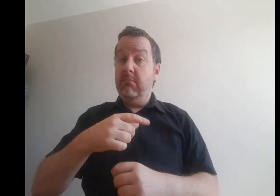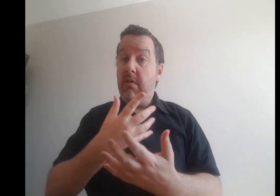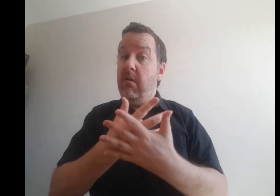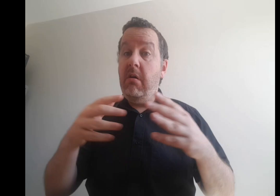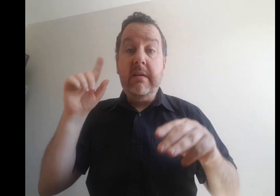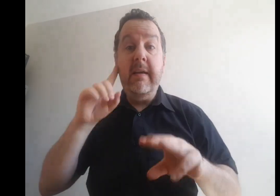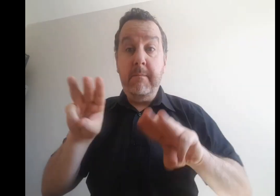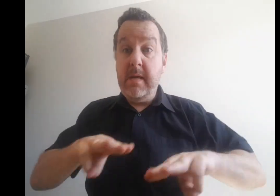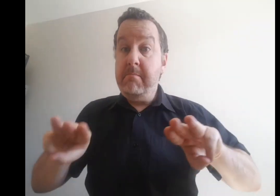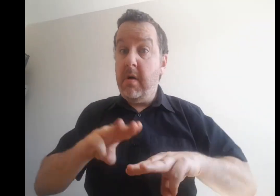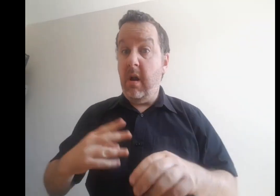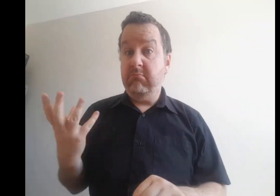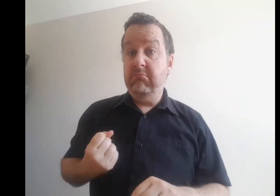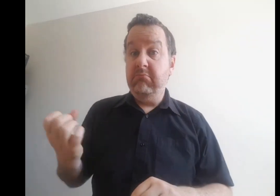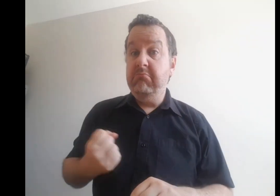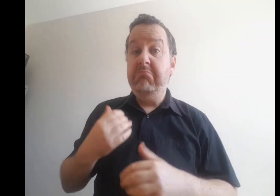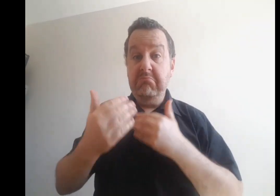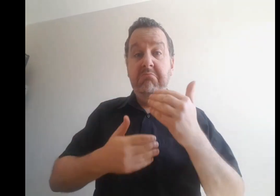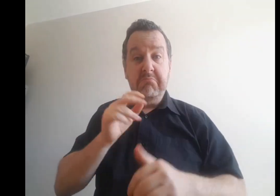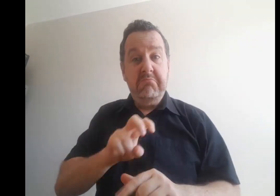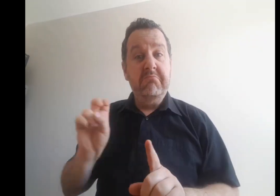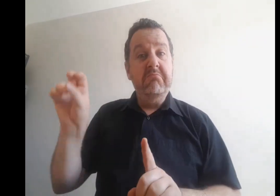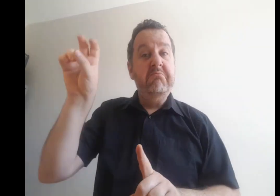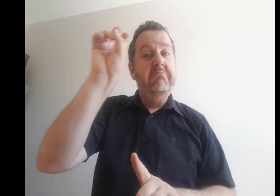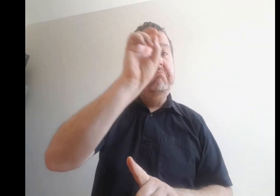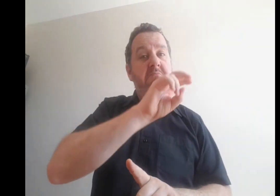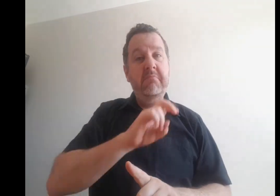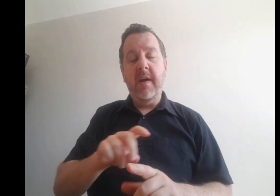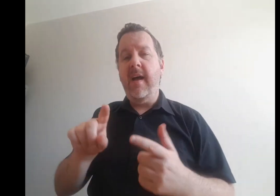This was this was a living for very many deaf people.